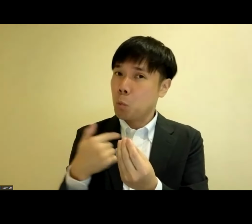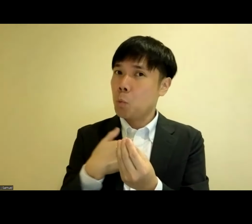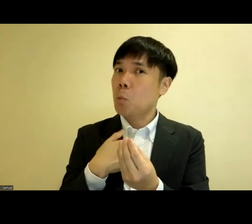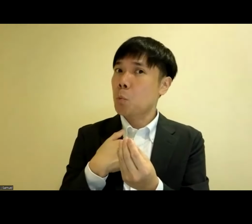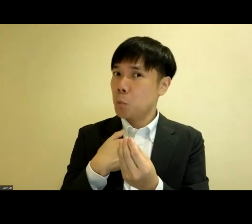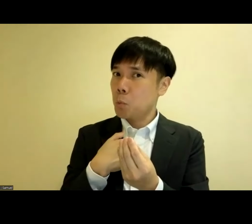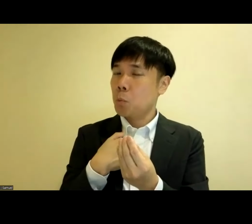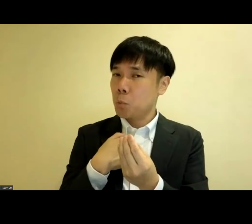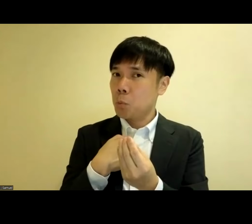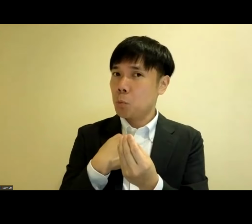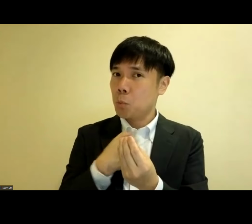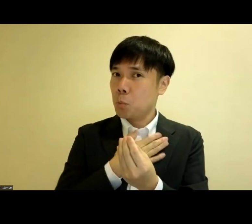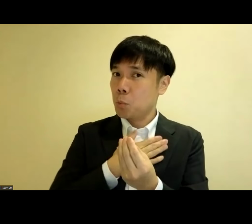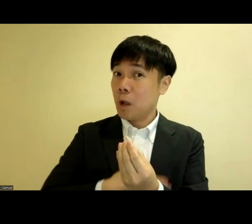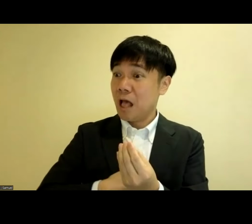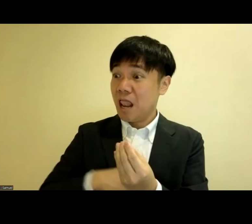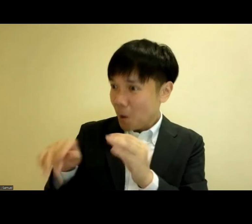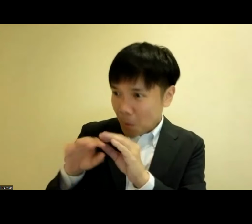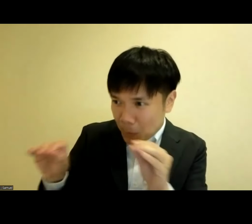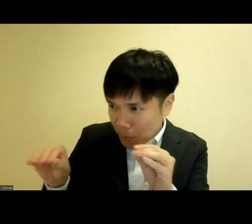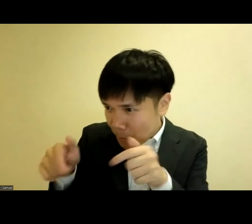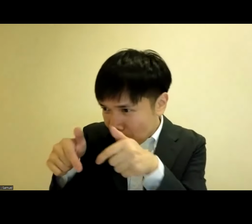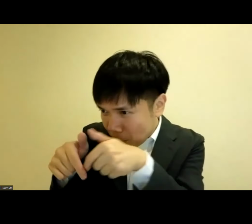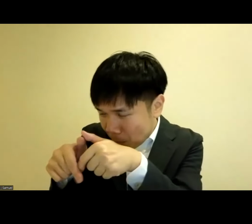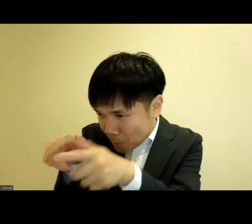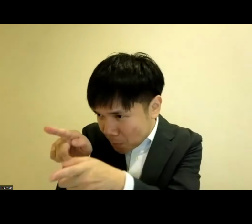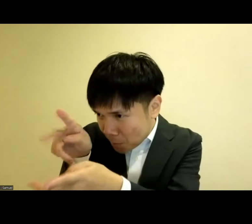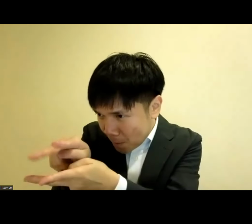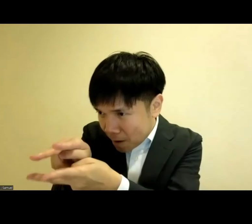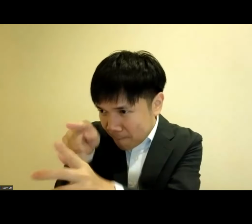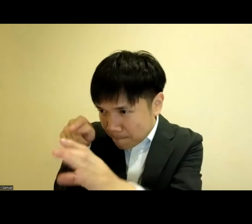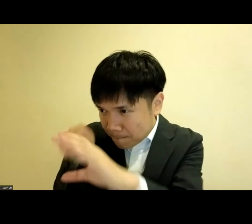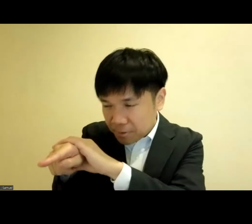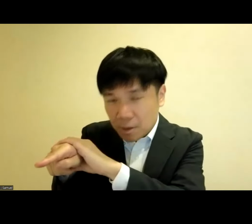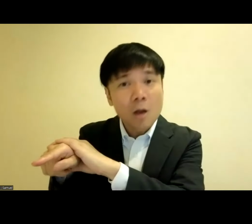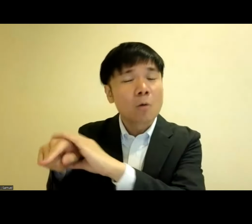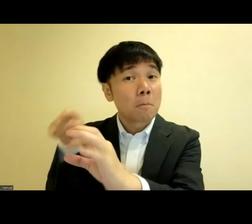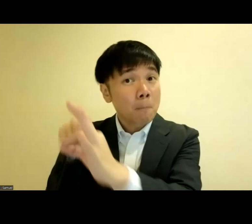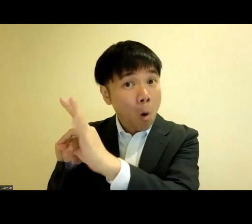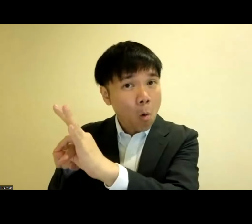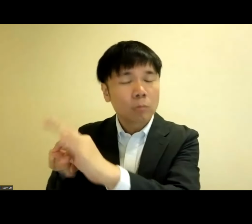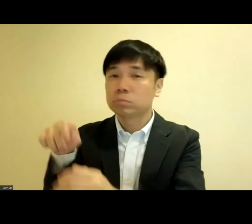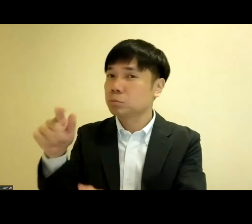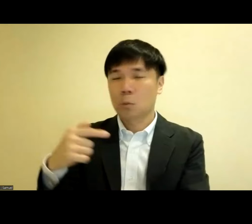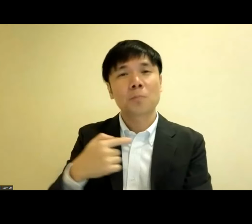mention children at all, or focused almost exclusively on education. Without considering other forms of support.